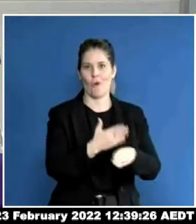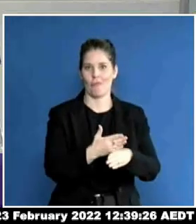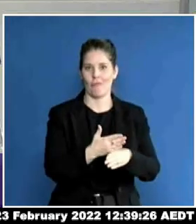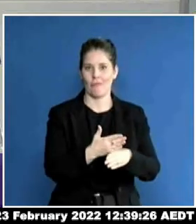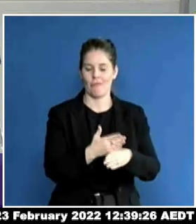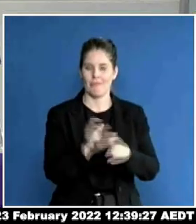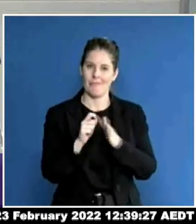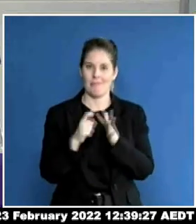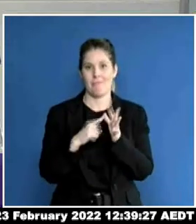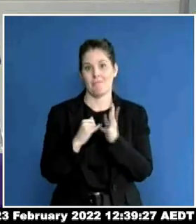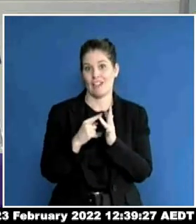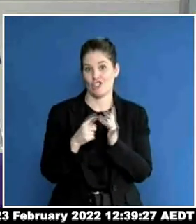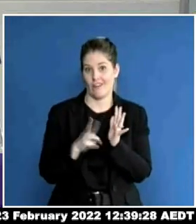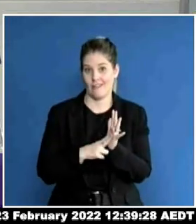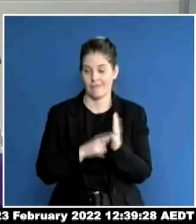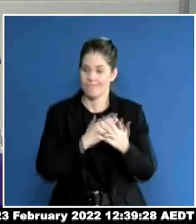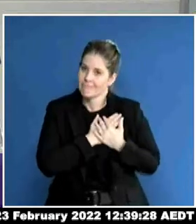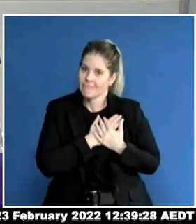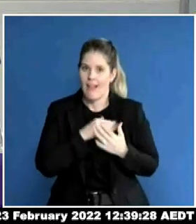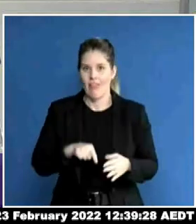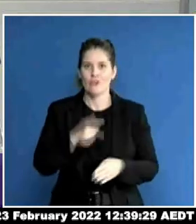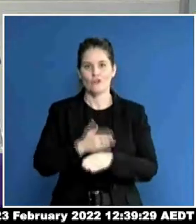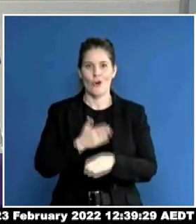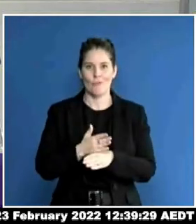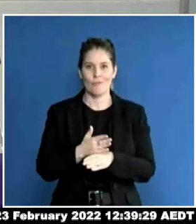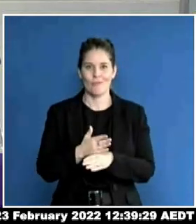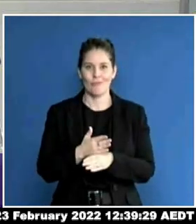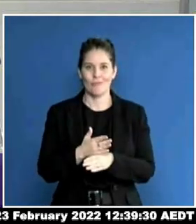the people we work with here. You want to help people as a core motivating factor.